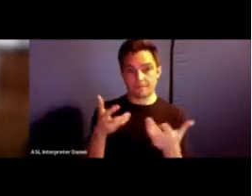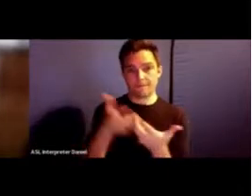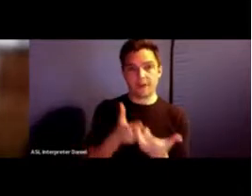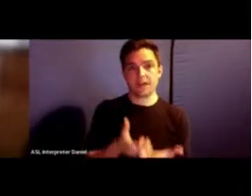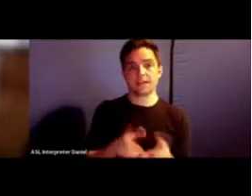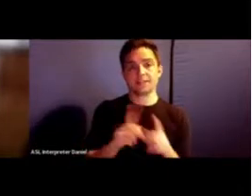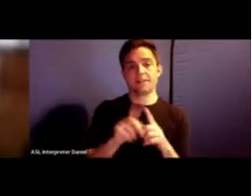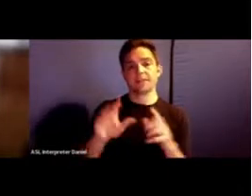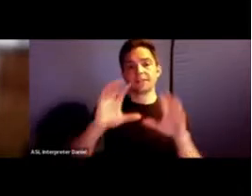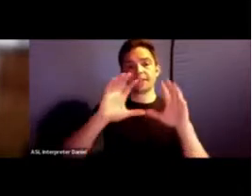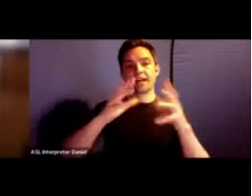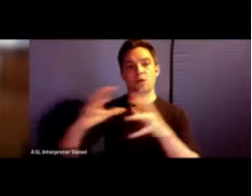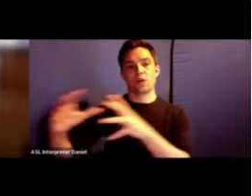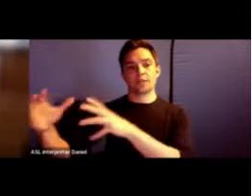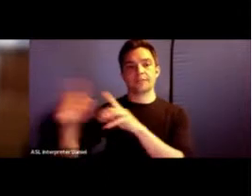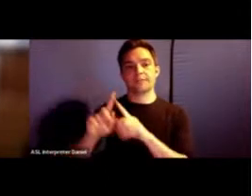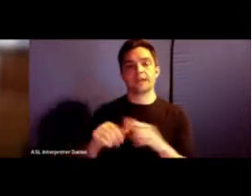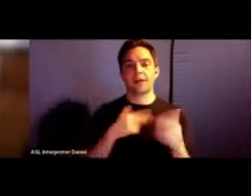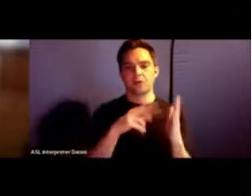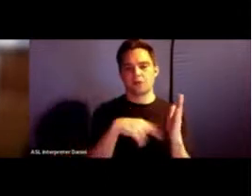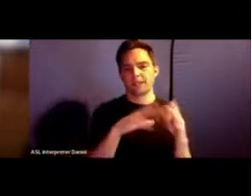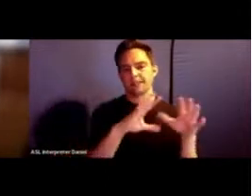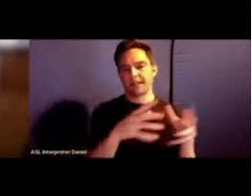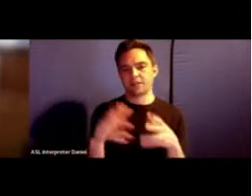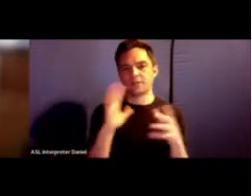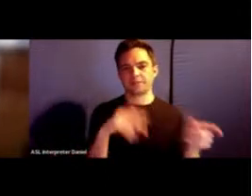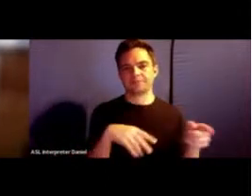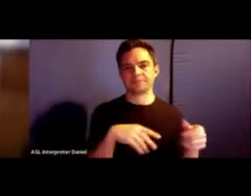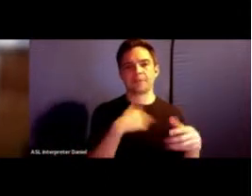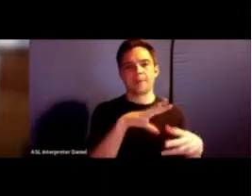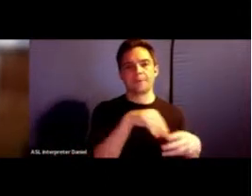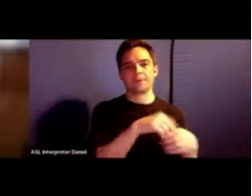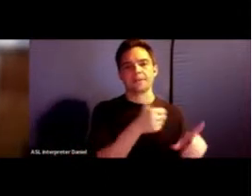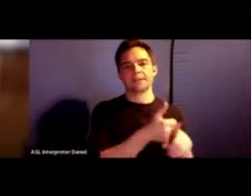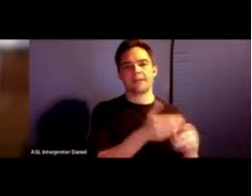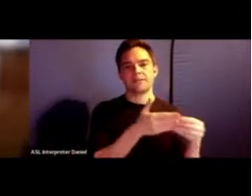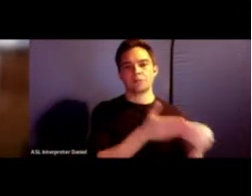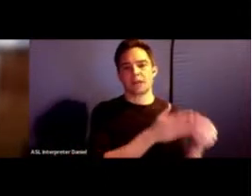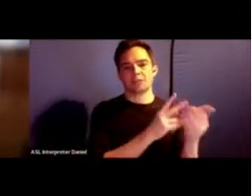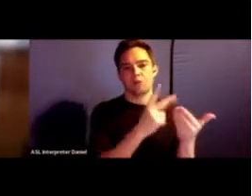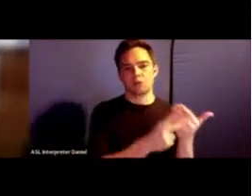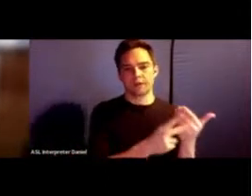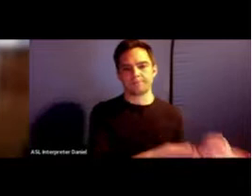categories. And I will read the categories. I participate in a self direction program. My